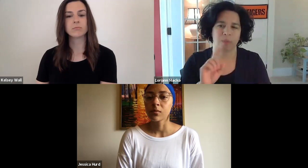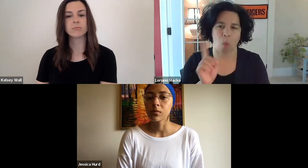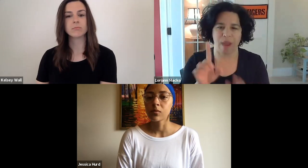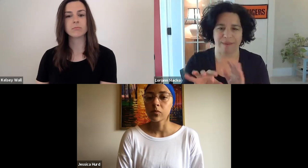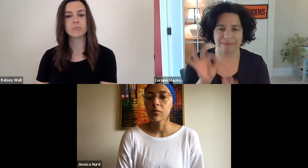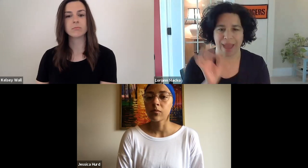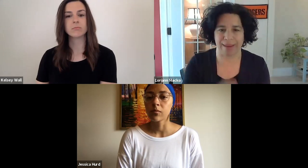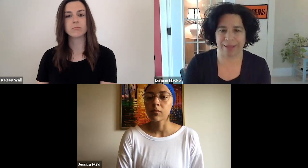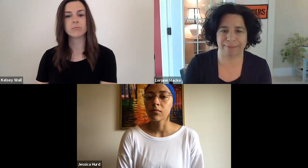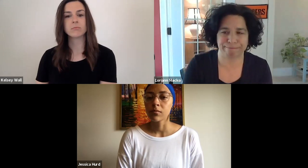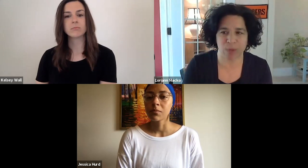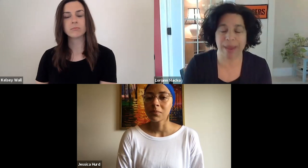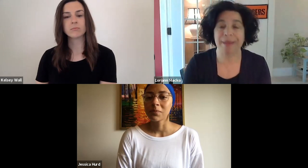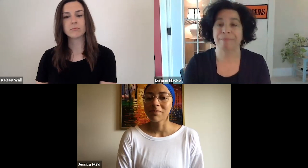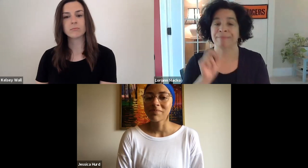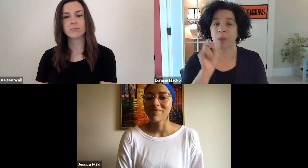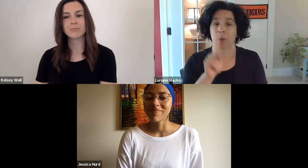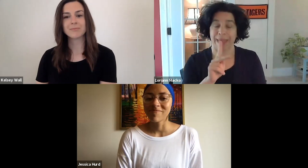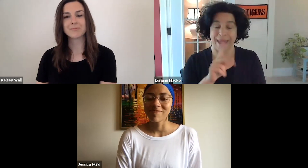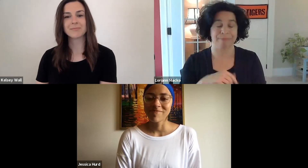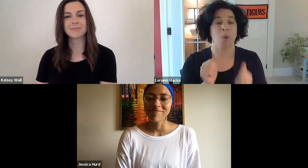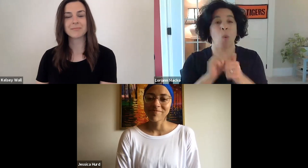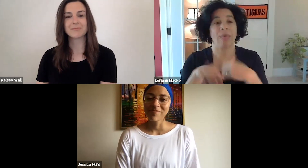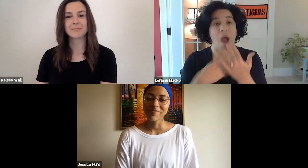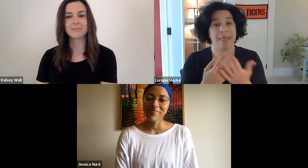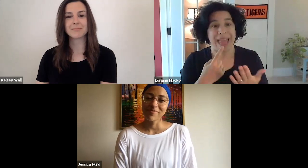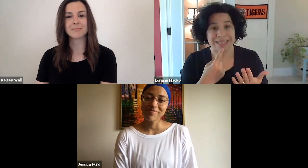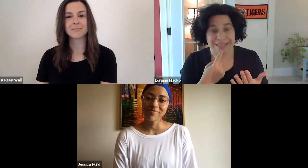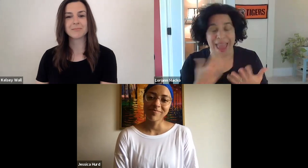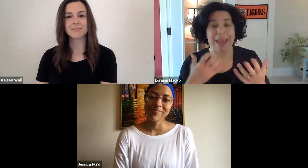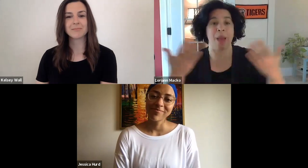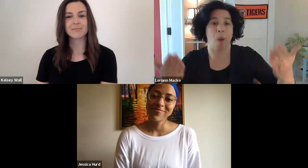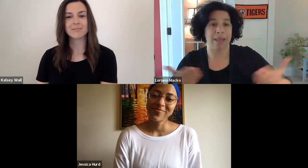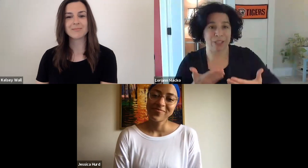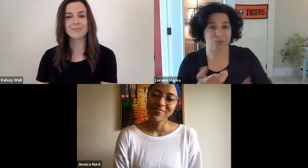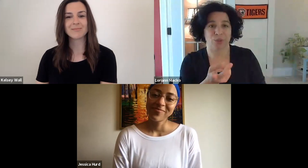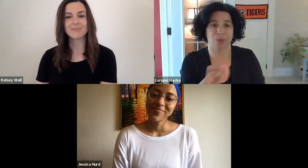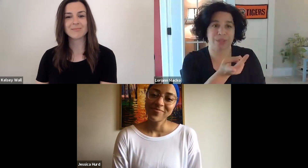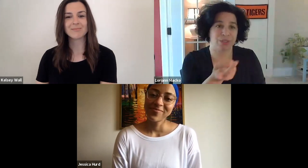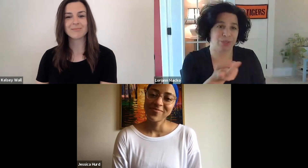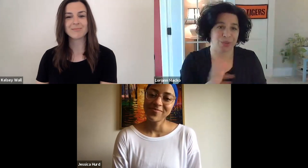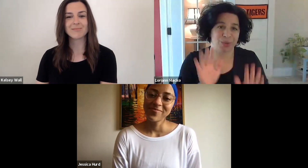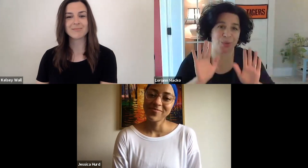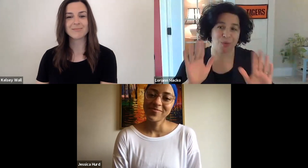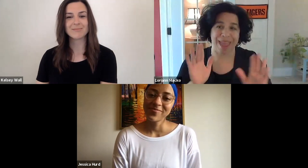later for you. OK, with all of that said, I would like to introduce our two wonderful presenters.